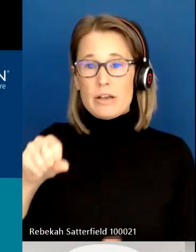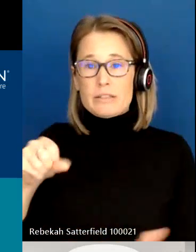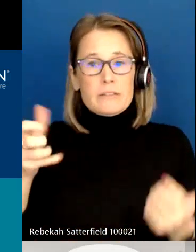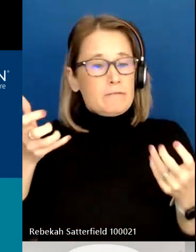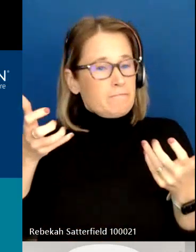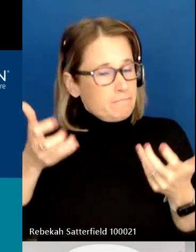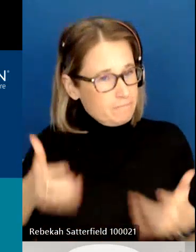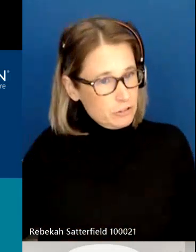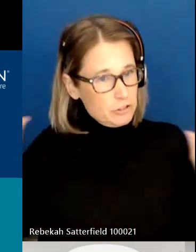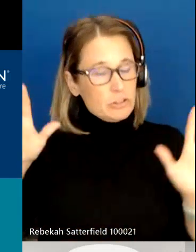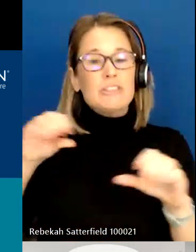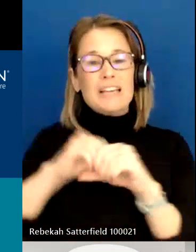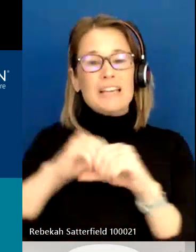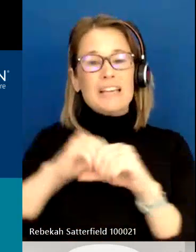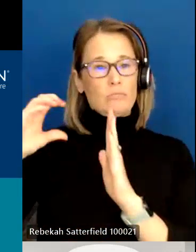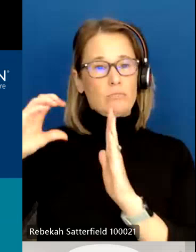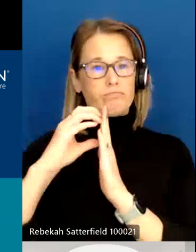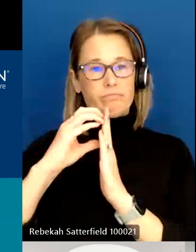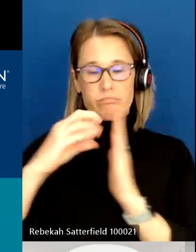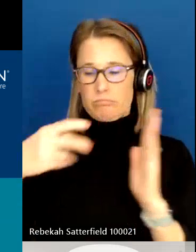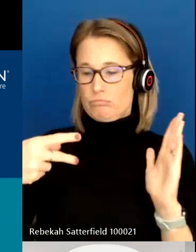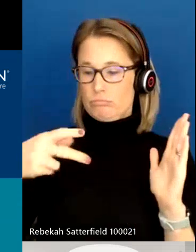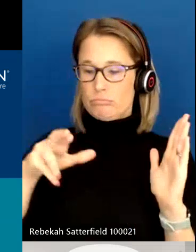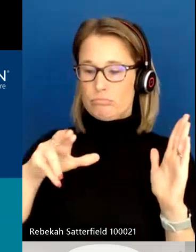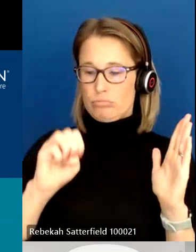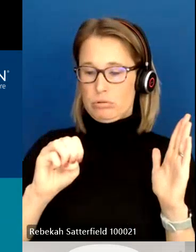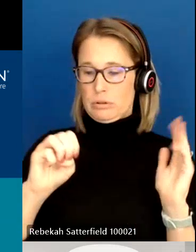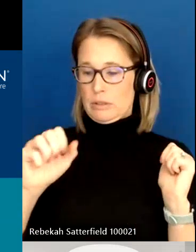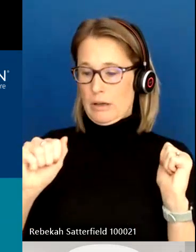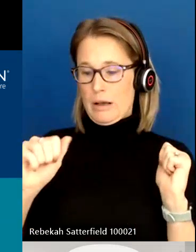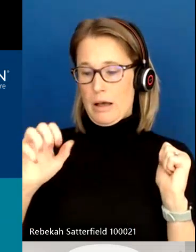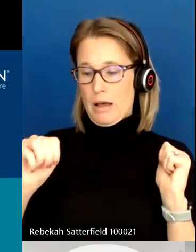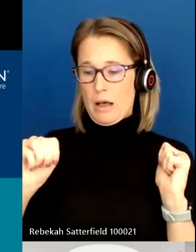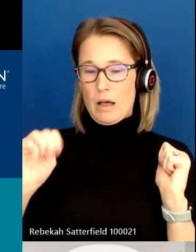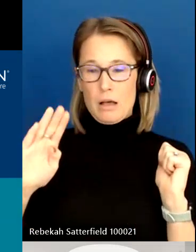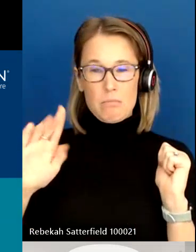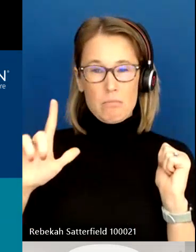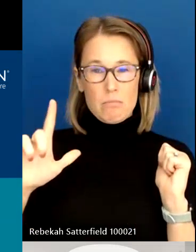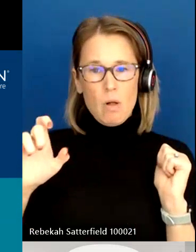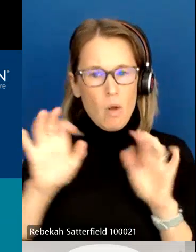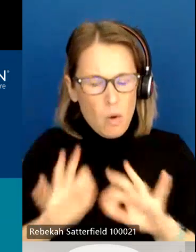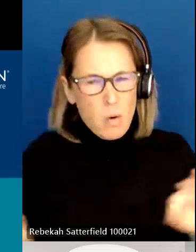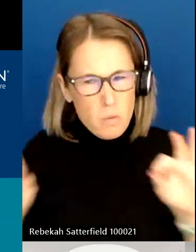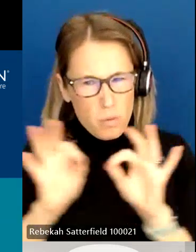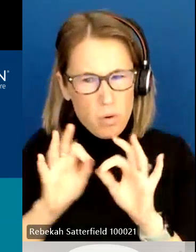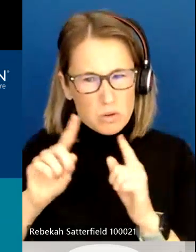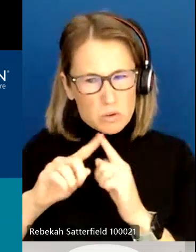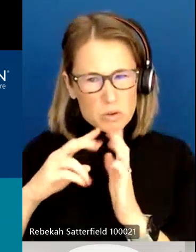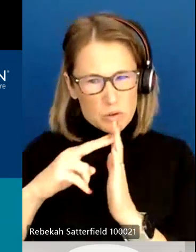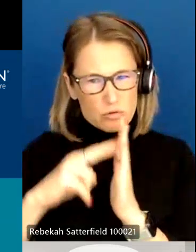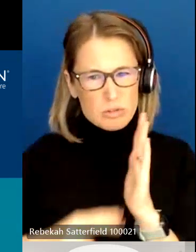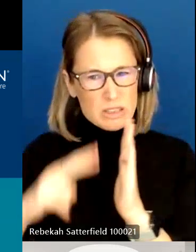Preamble to this regulation um it's really worth reading in in whole I recommend that everyone go